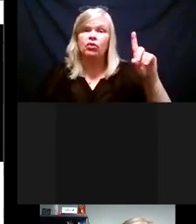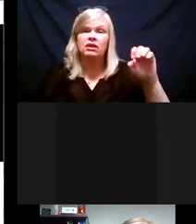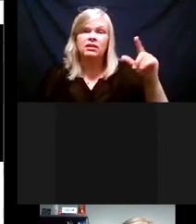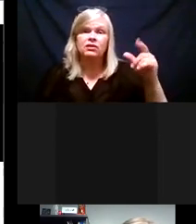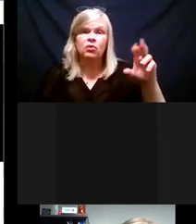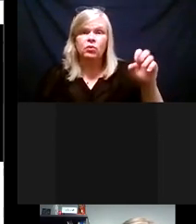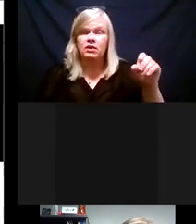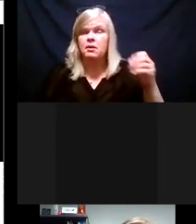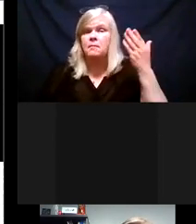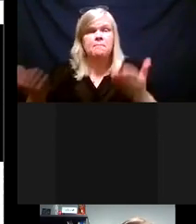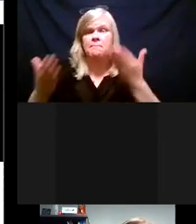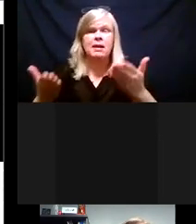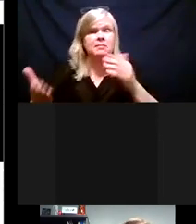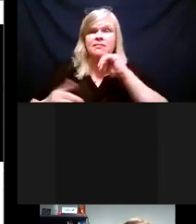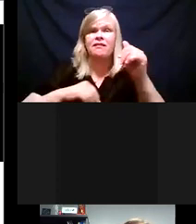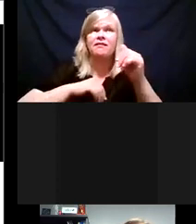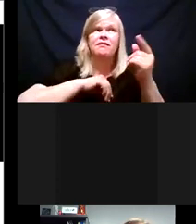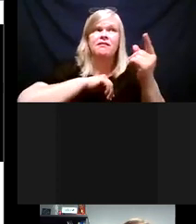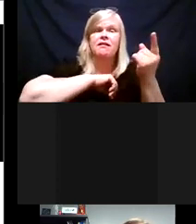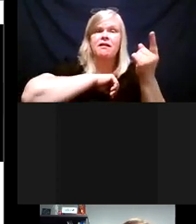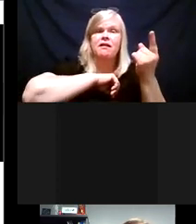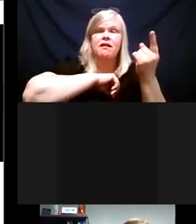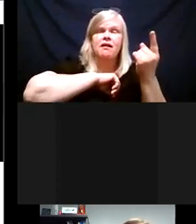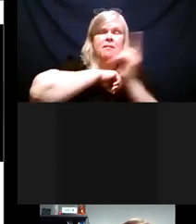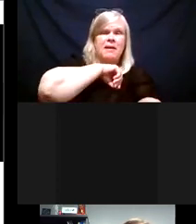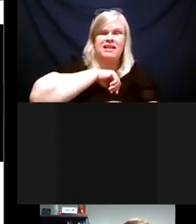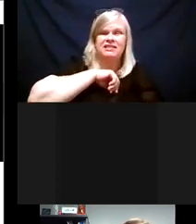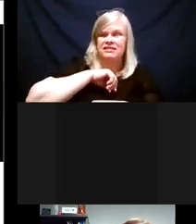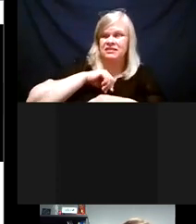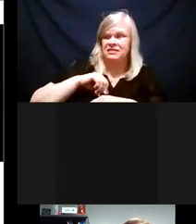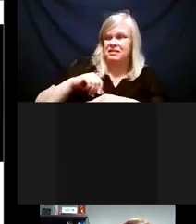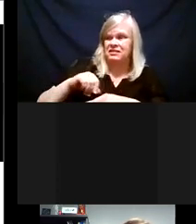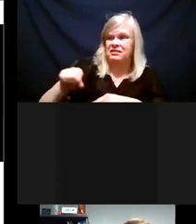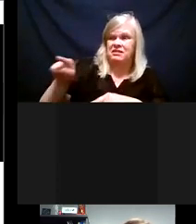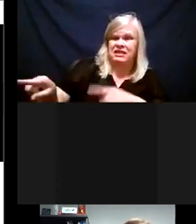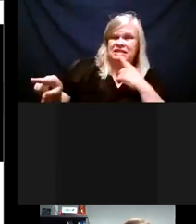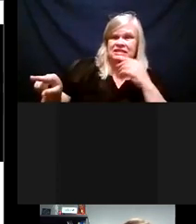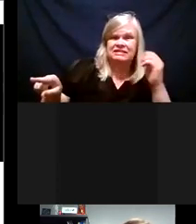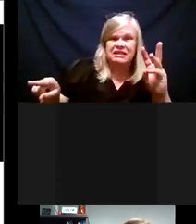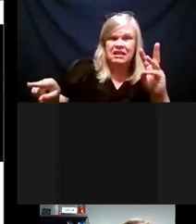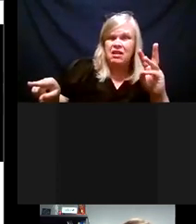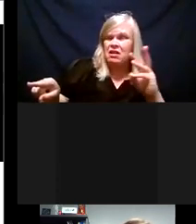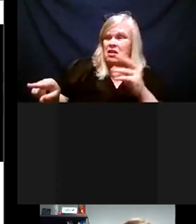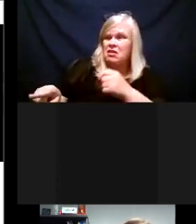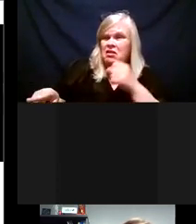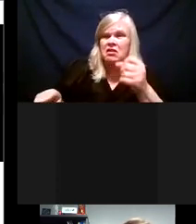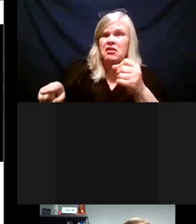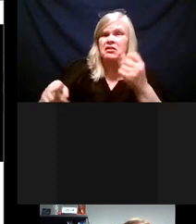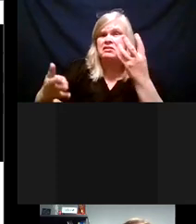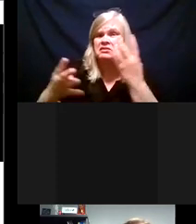PENALTY THAT THEY ARE THRILLED ABOUT IMPOSING ON A MINOR. IT MIGHT BE JAIL OR FINES OR THINGS LIKE THAT THAT ARE NOT